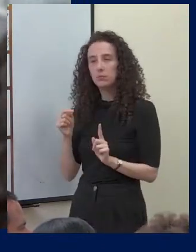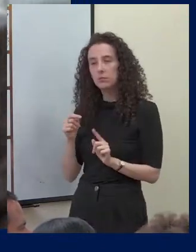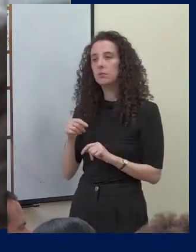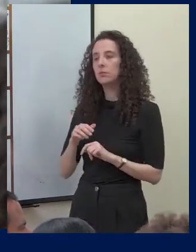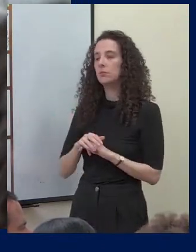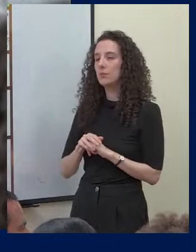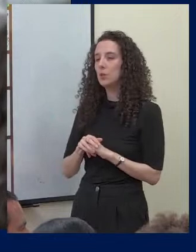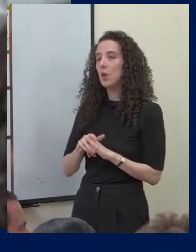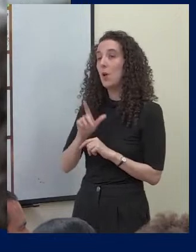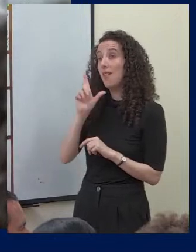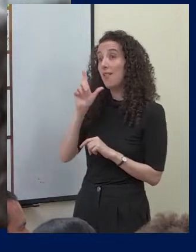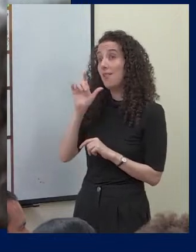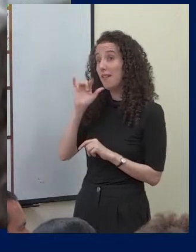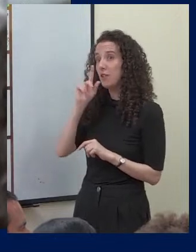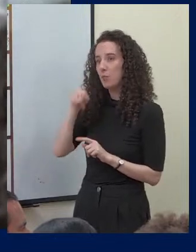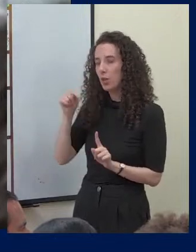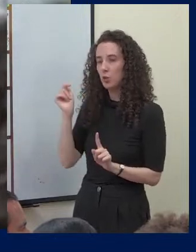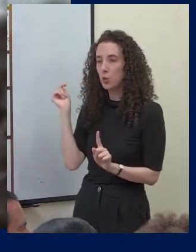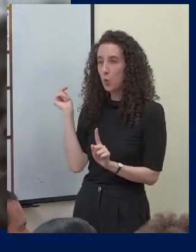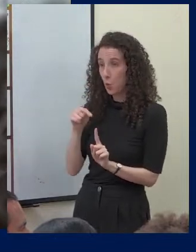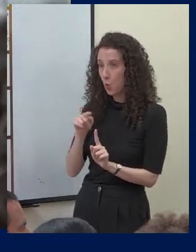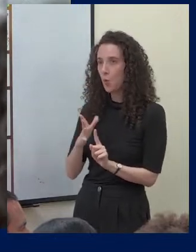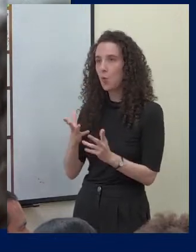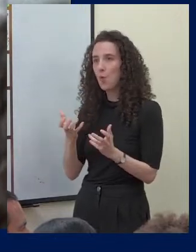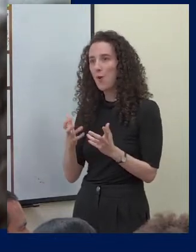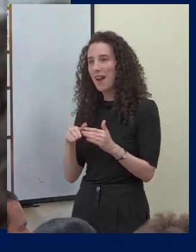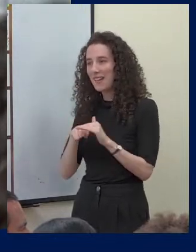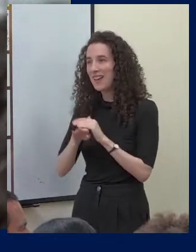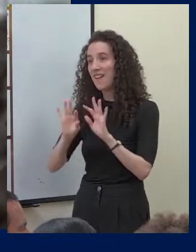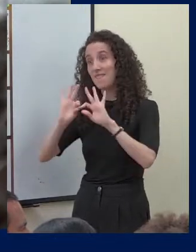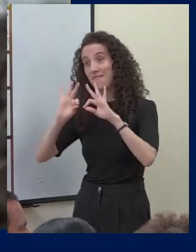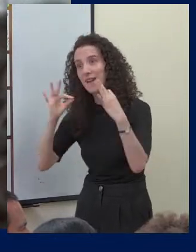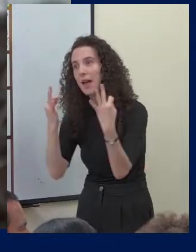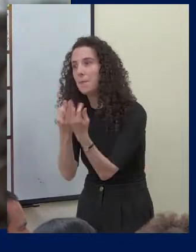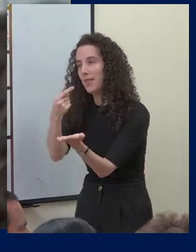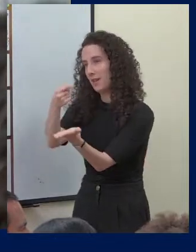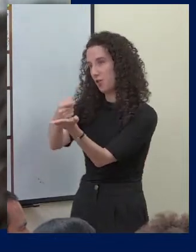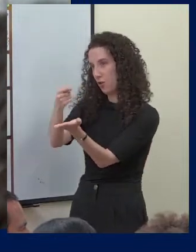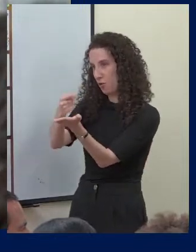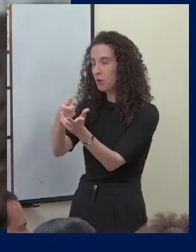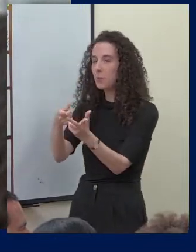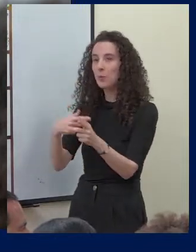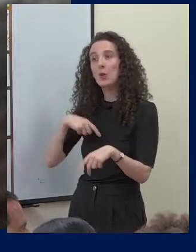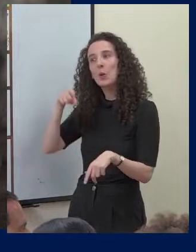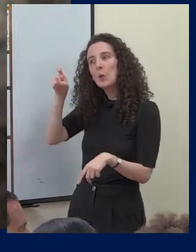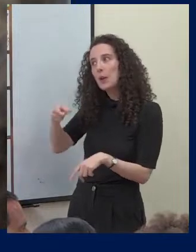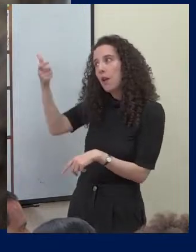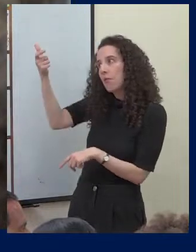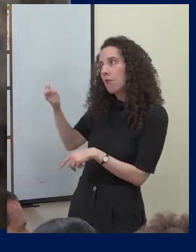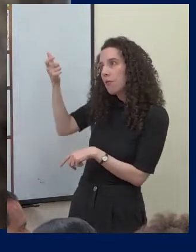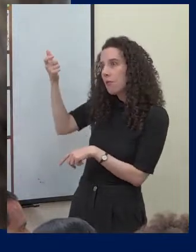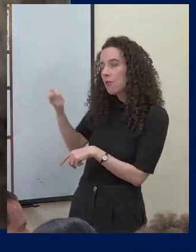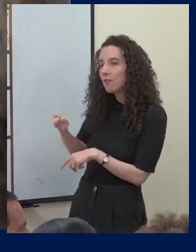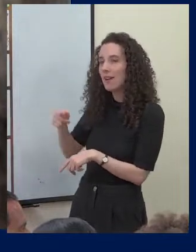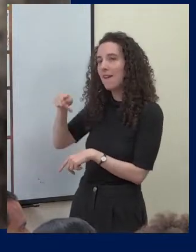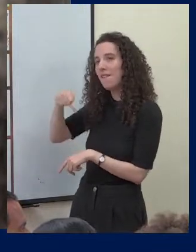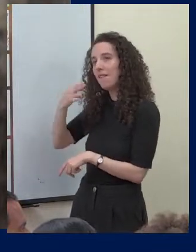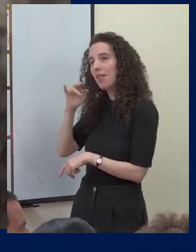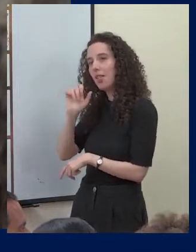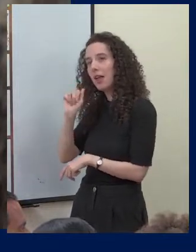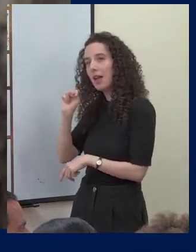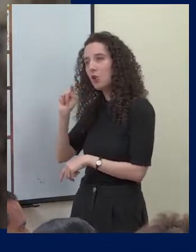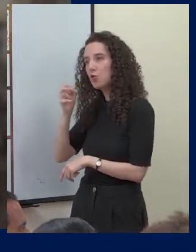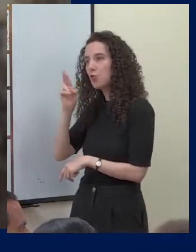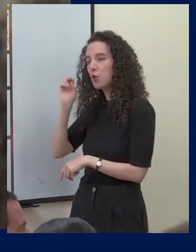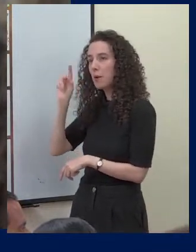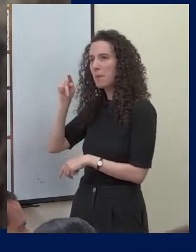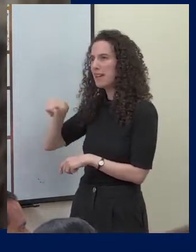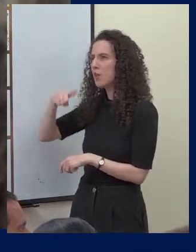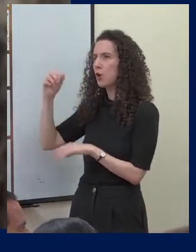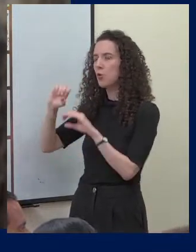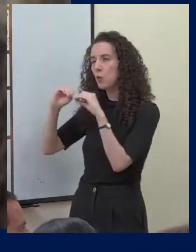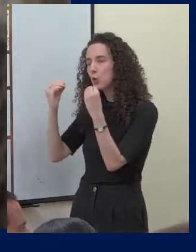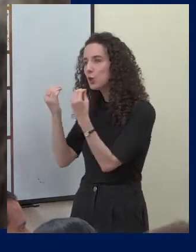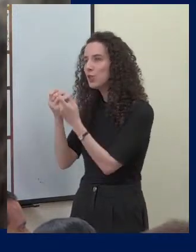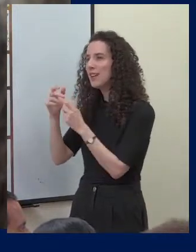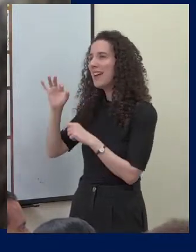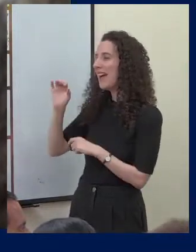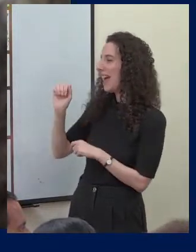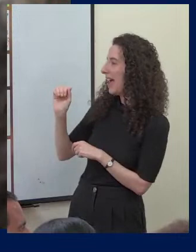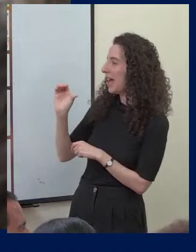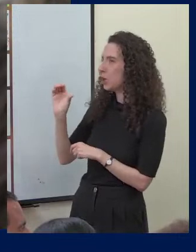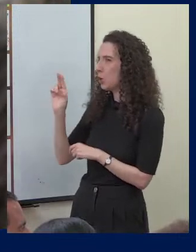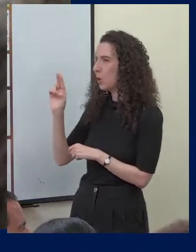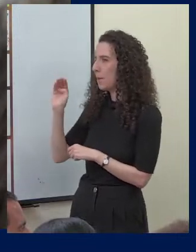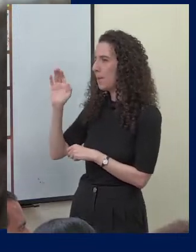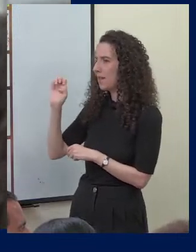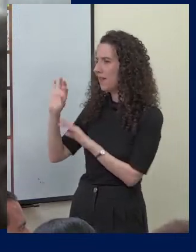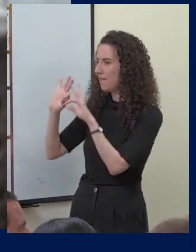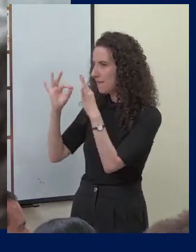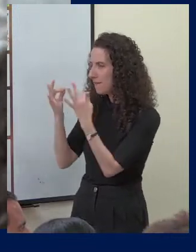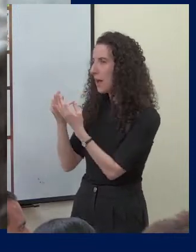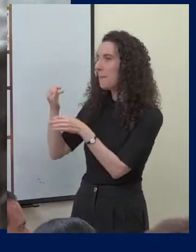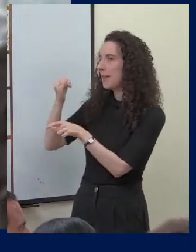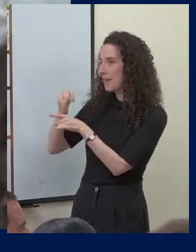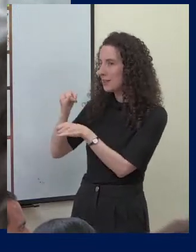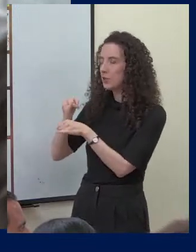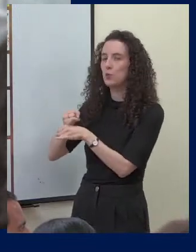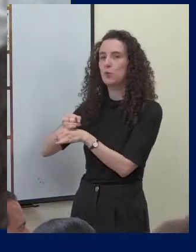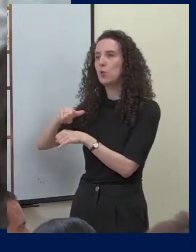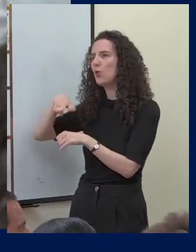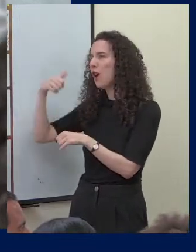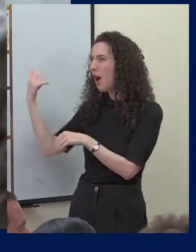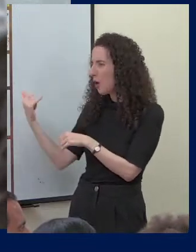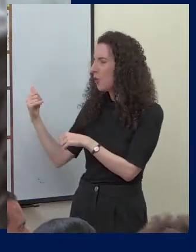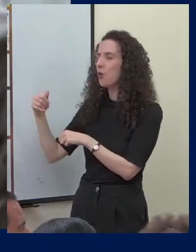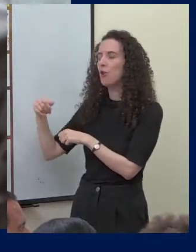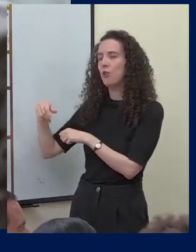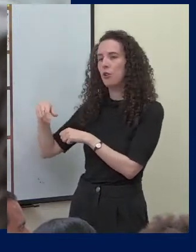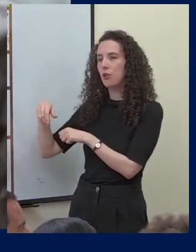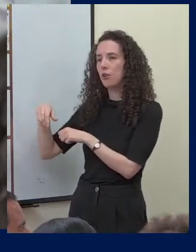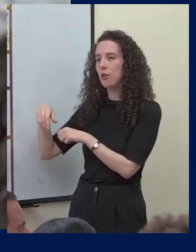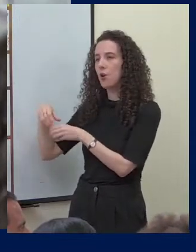It is -- we have to seek full entropy to get -- philanthropy to get -- that is one barrier